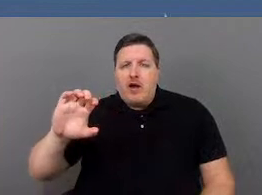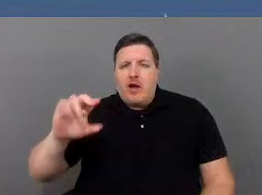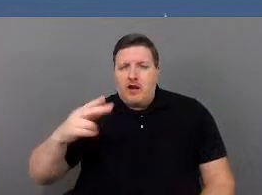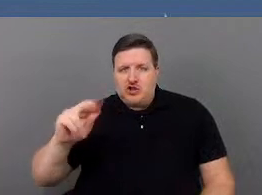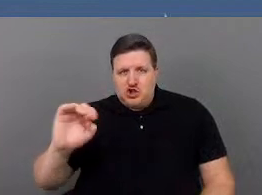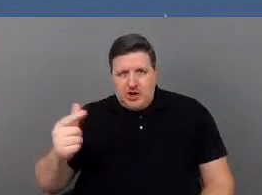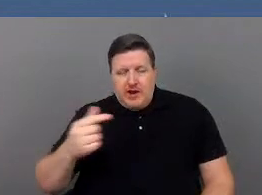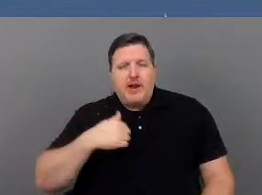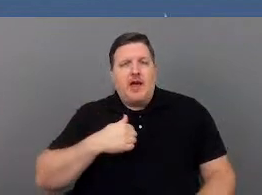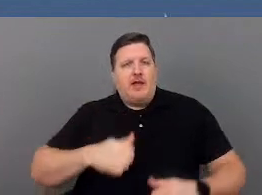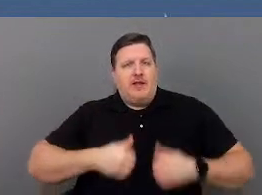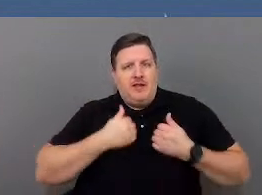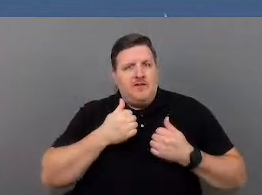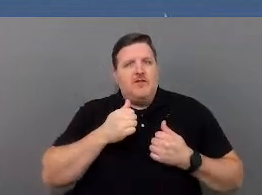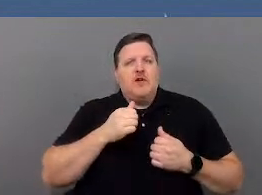NON-PROFIT THAT EMERGED AFTER THE RELIEF CAMPAIGN WHEN